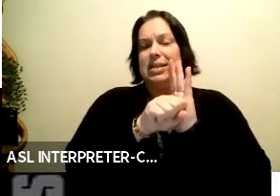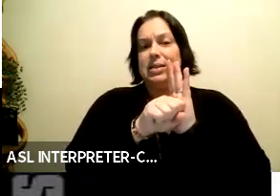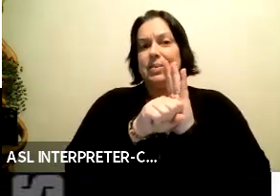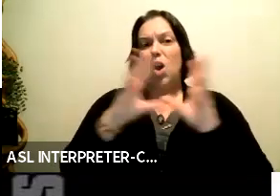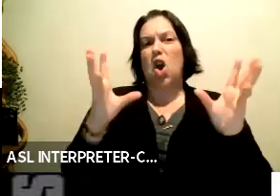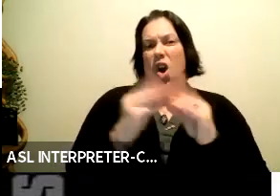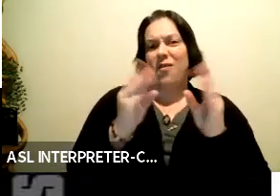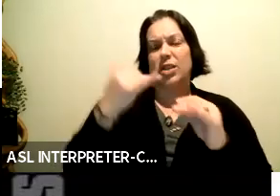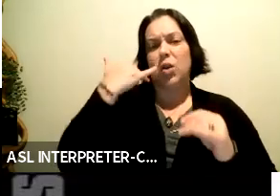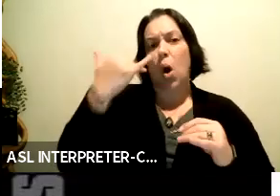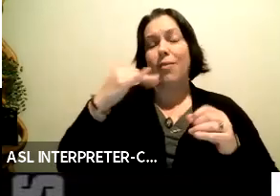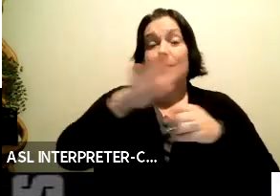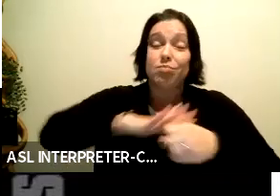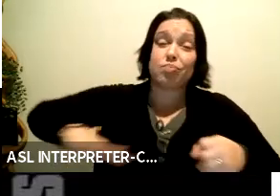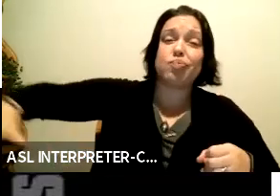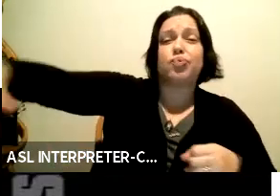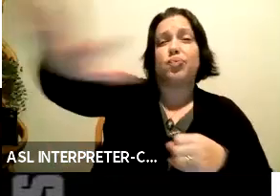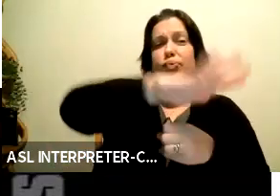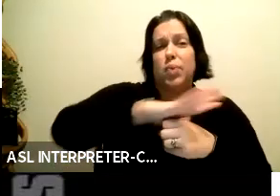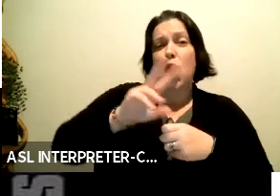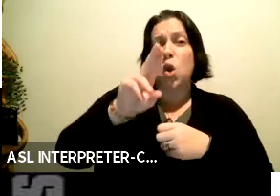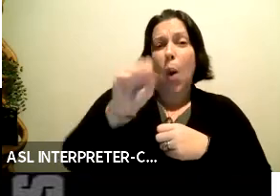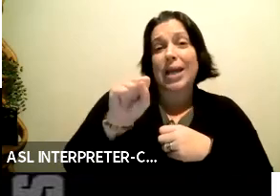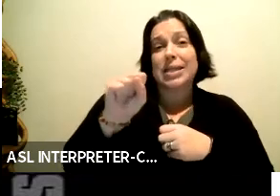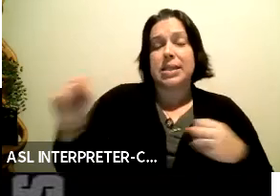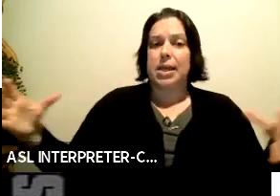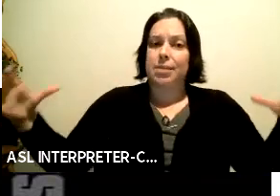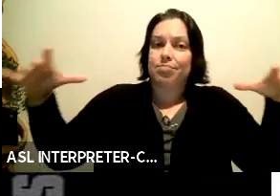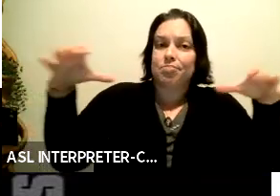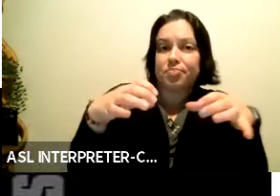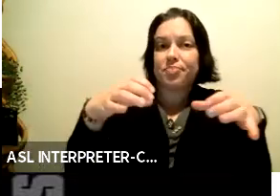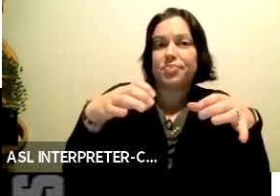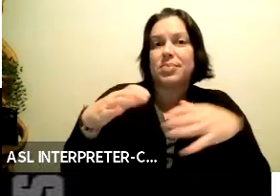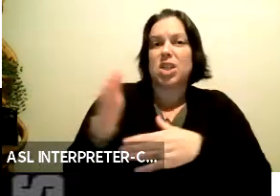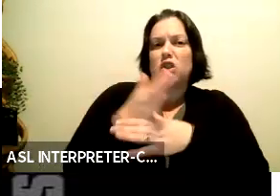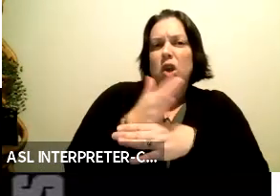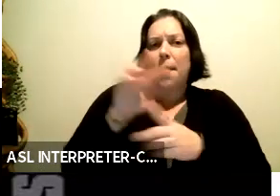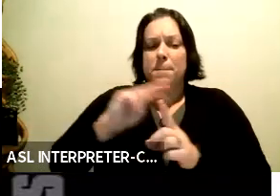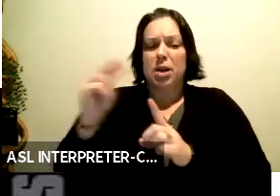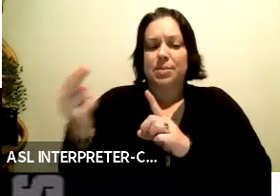from across the country can come together and share perspectives on what has been working well,